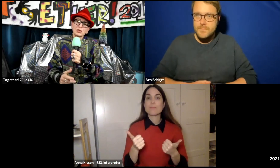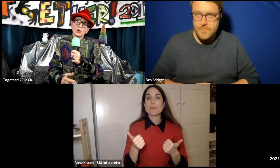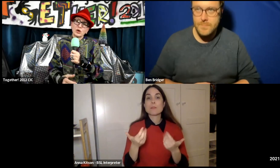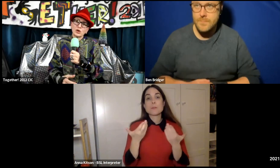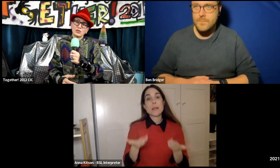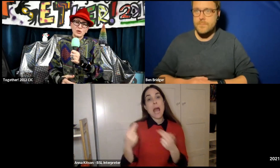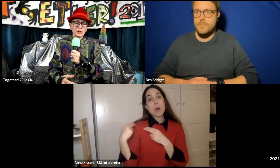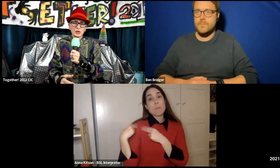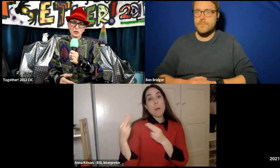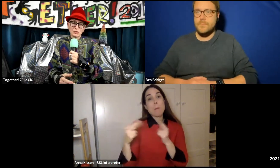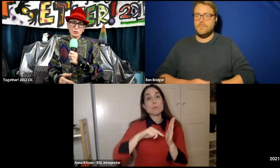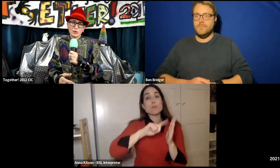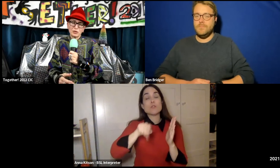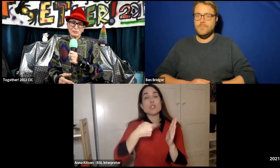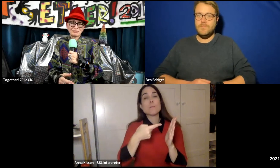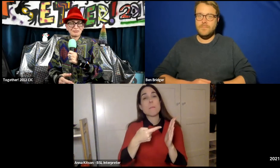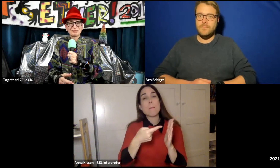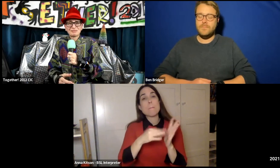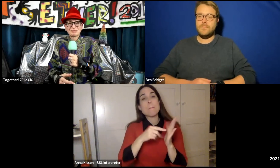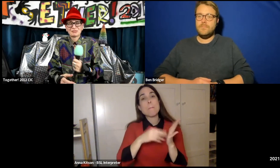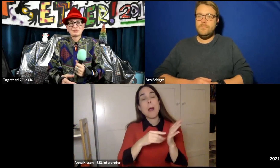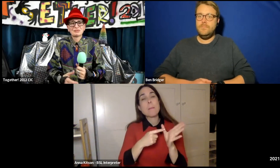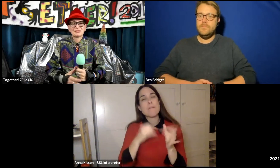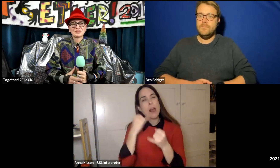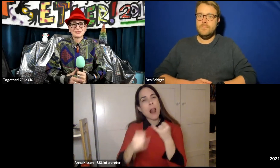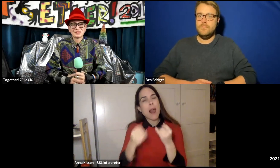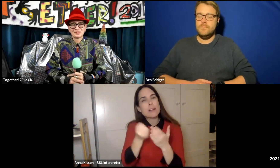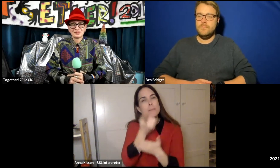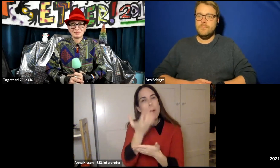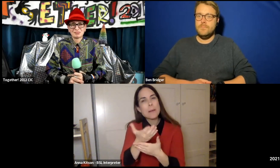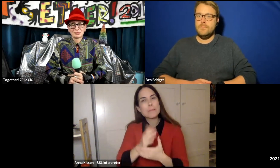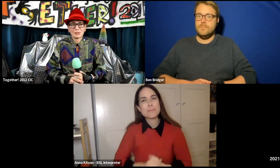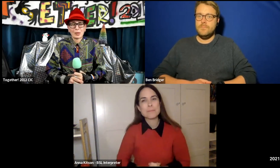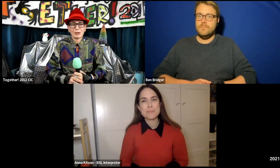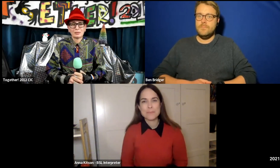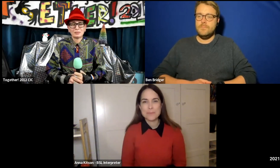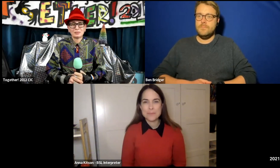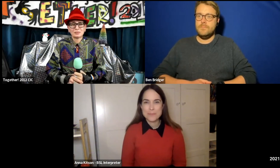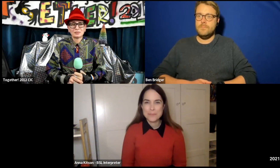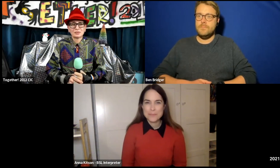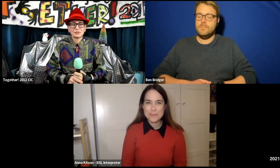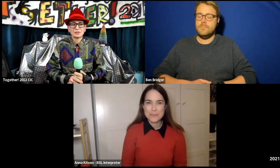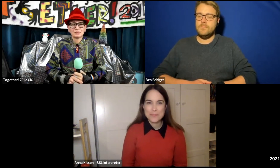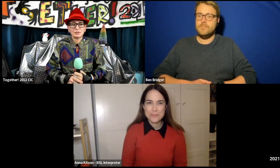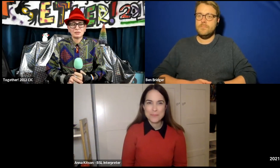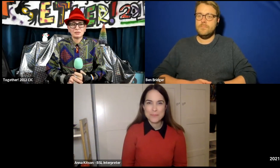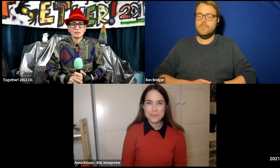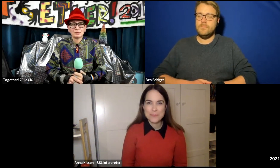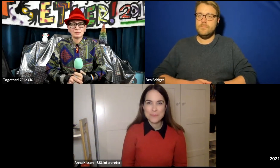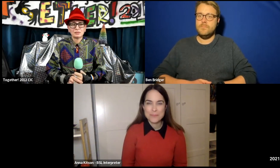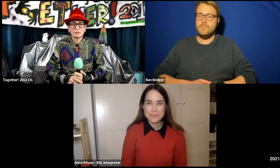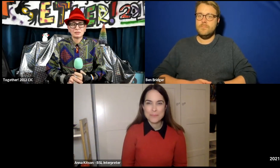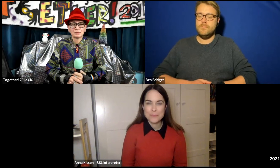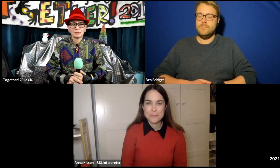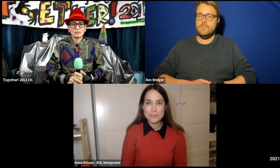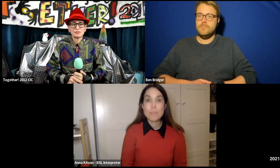for the very last poem. In my writing group we always end